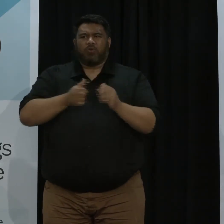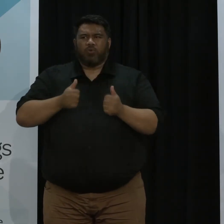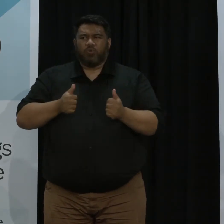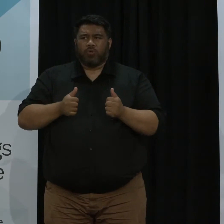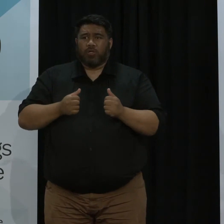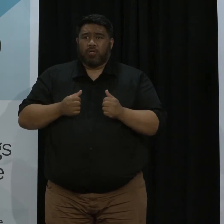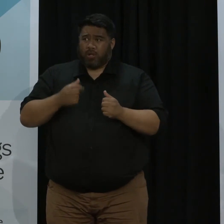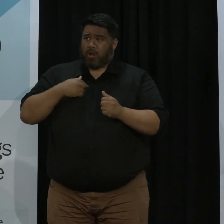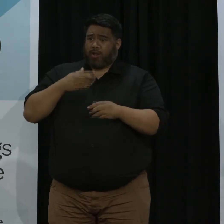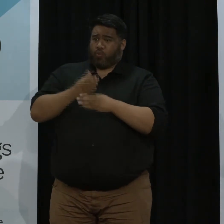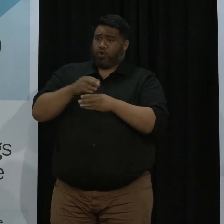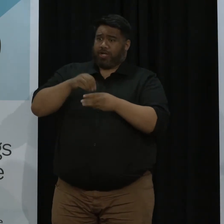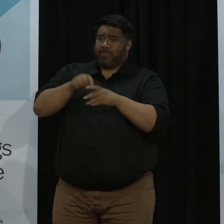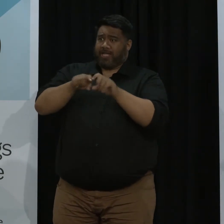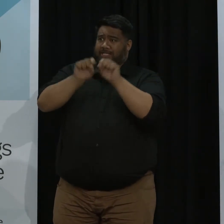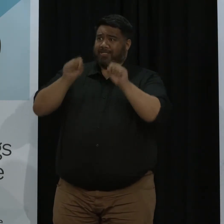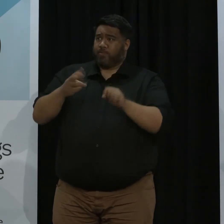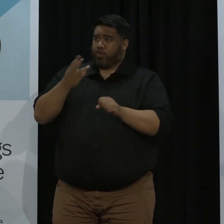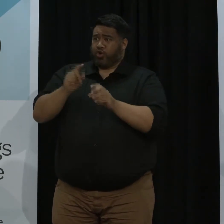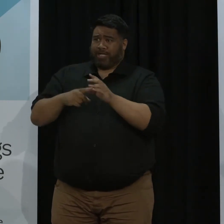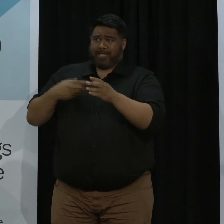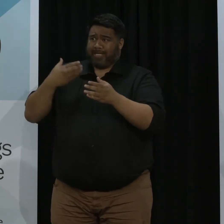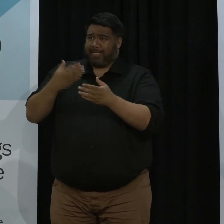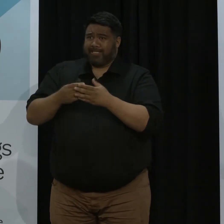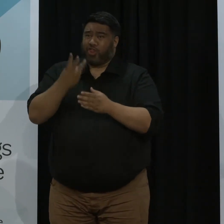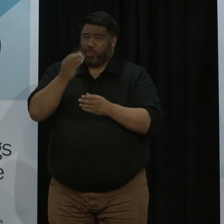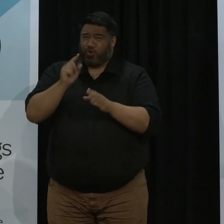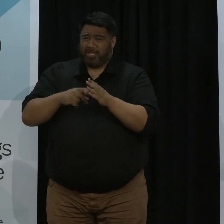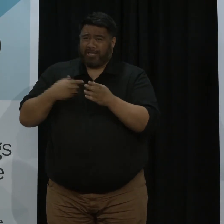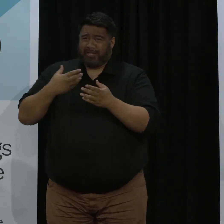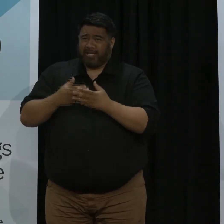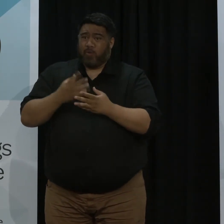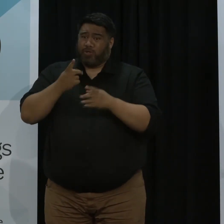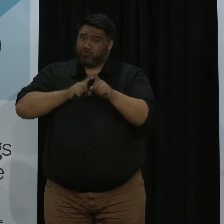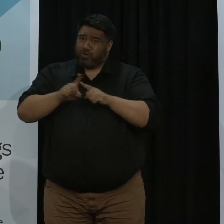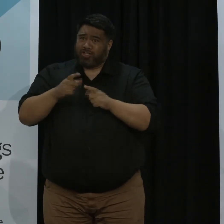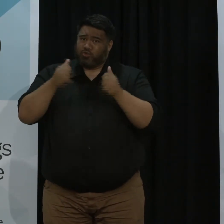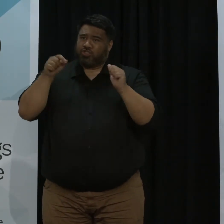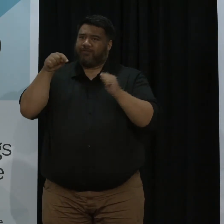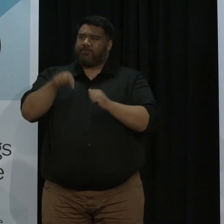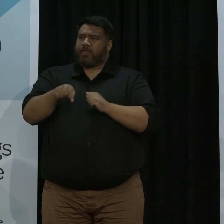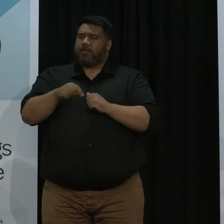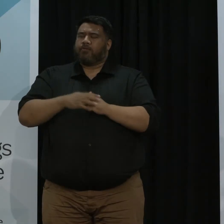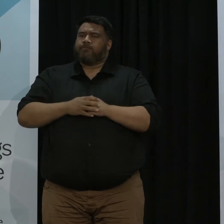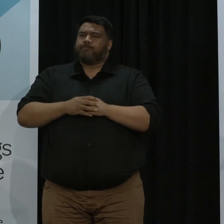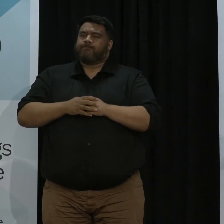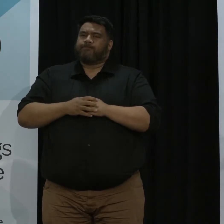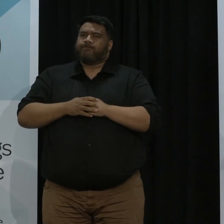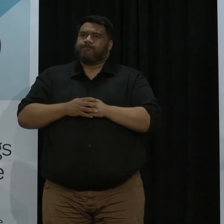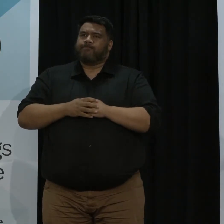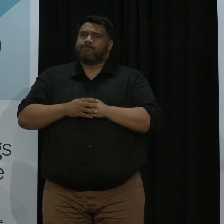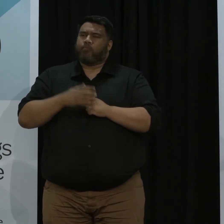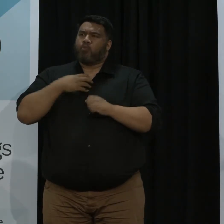across different parts of the health system do not link up. Now, I have worked 30 years in the health system and that has